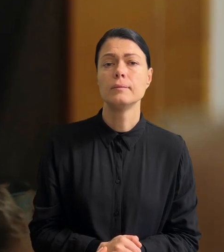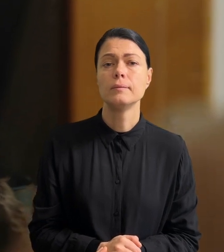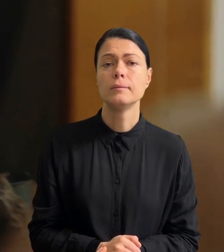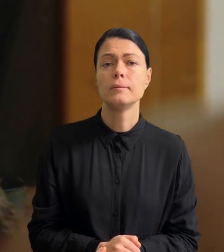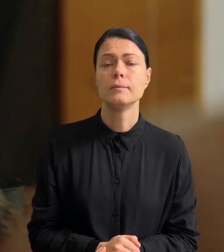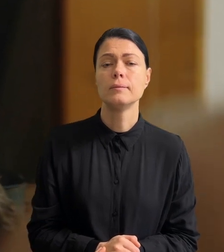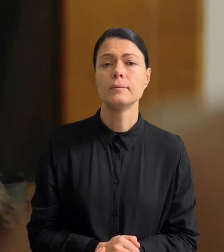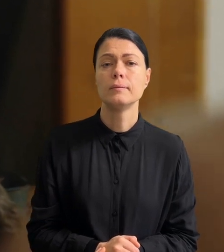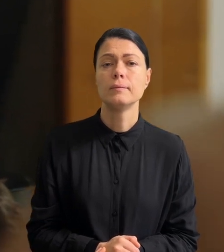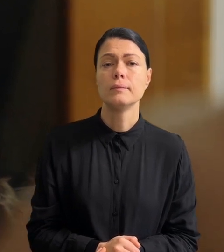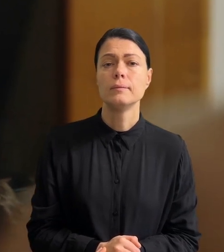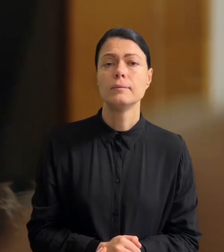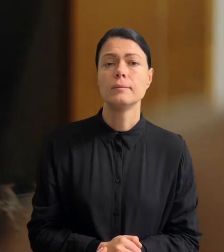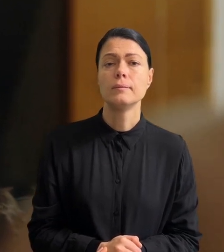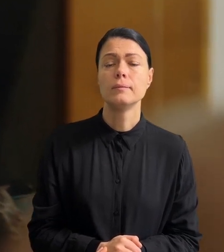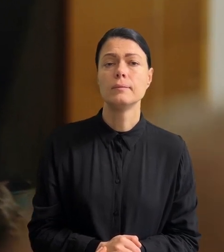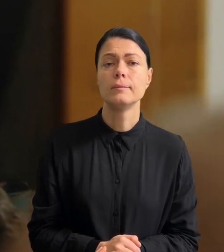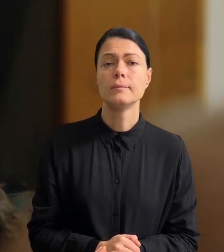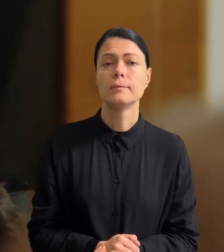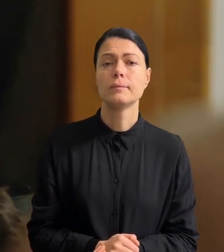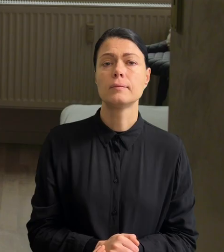They just gave me the opportunity to find myself again.